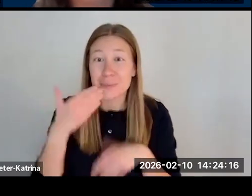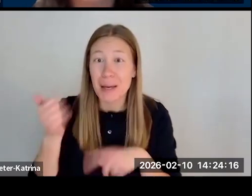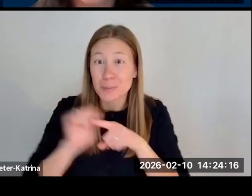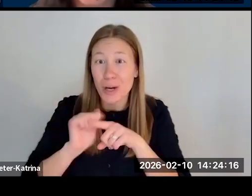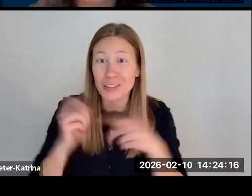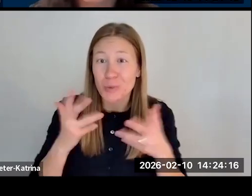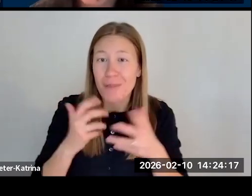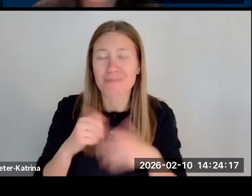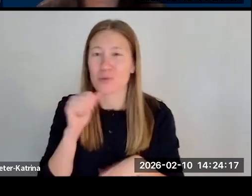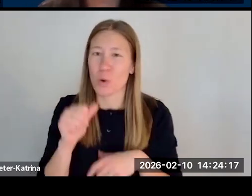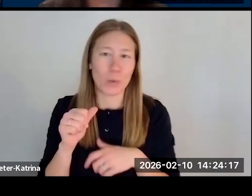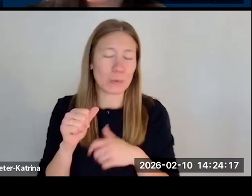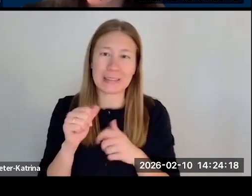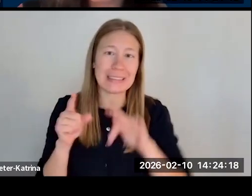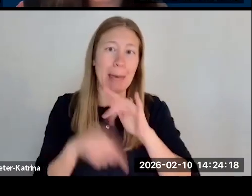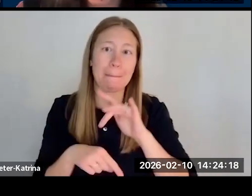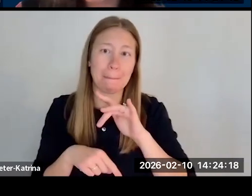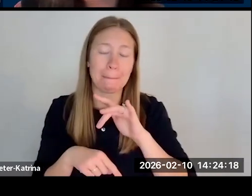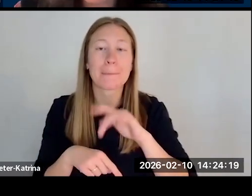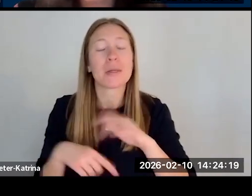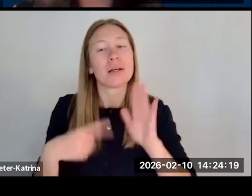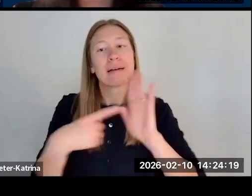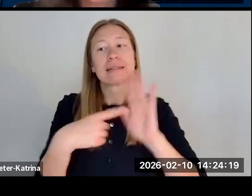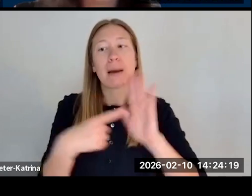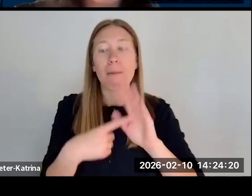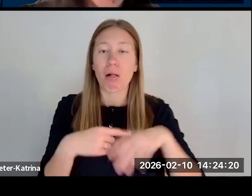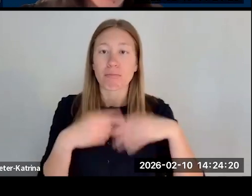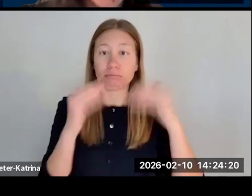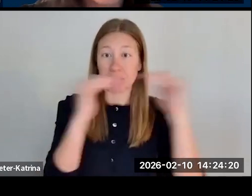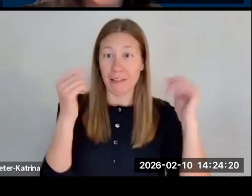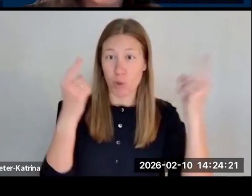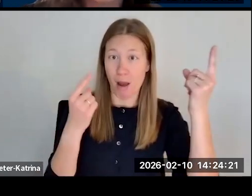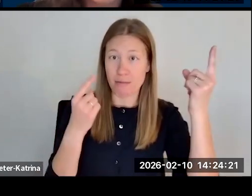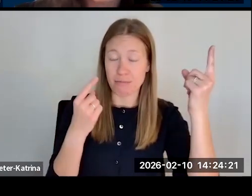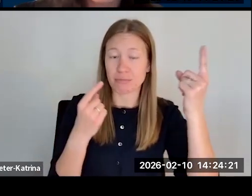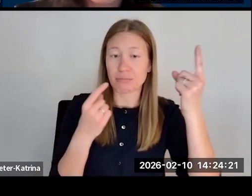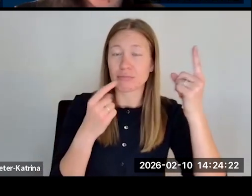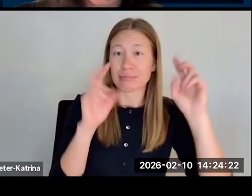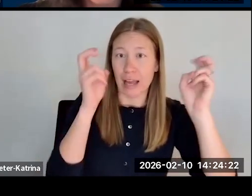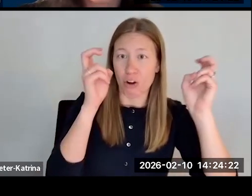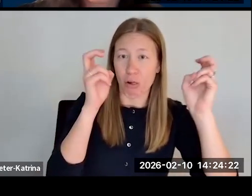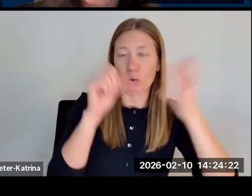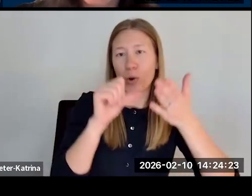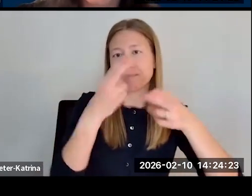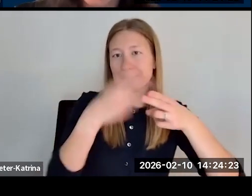So we have our heading one as the name or title of the page, and then the rest of the headings two